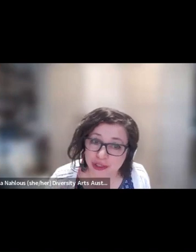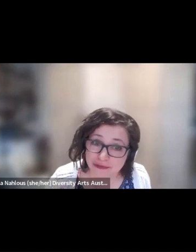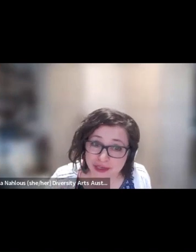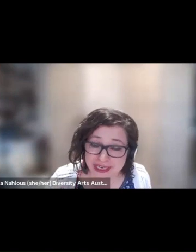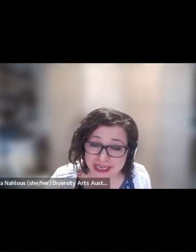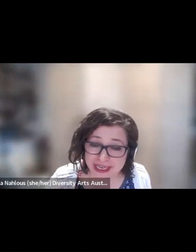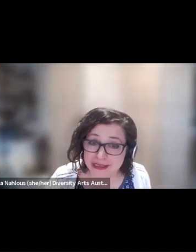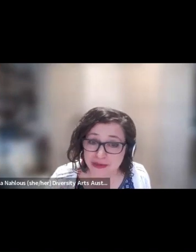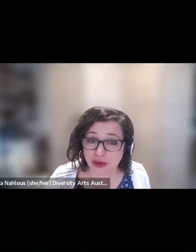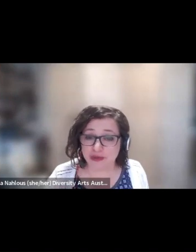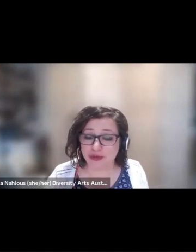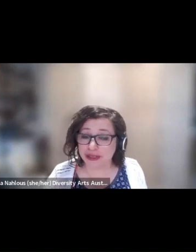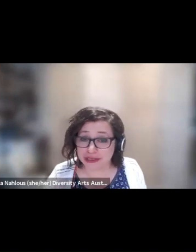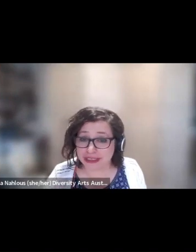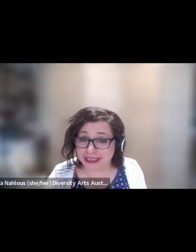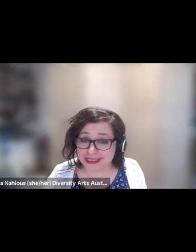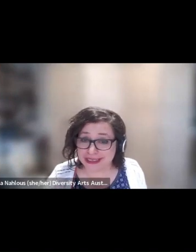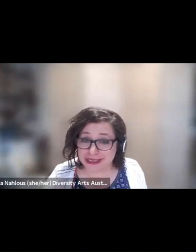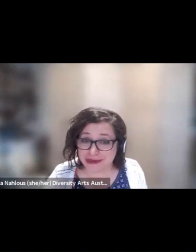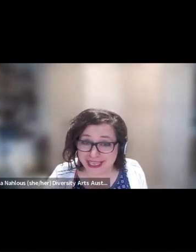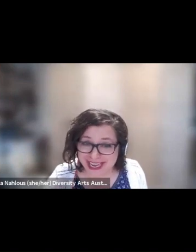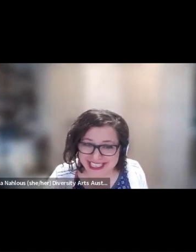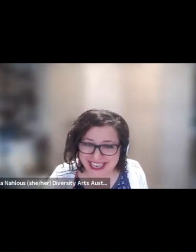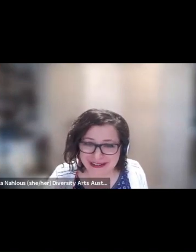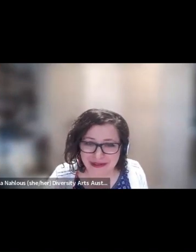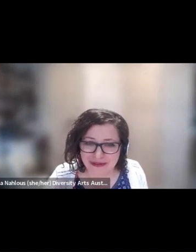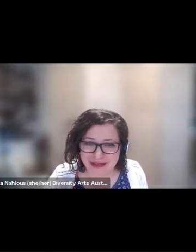diversity Arts has worked with closely since 2018. On the Fair